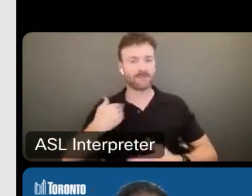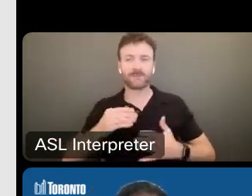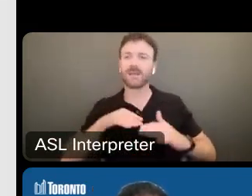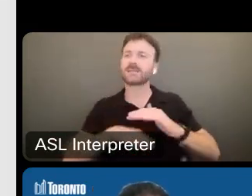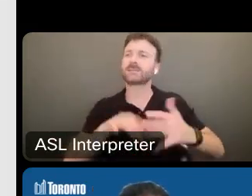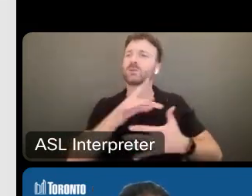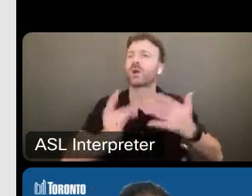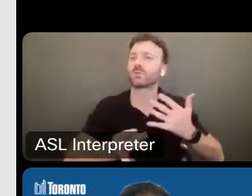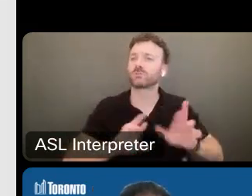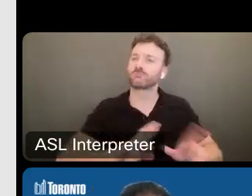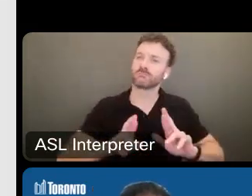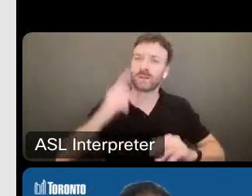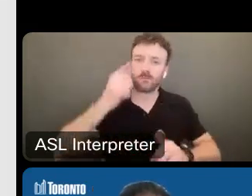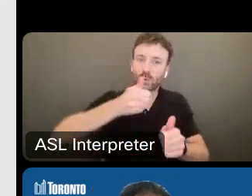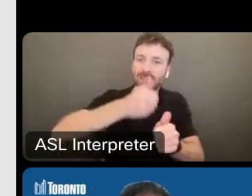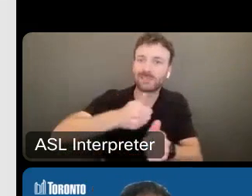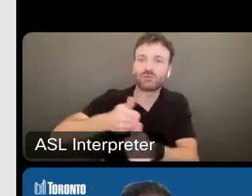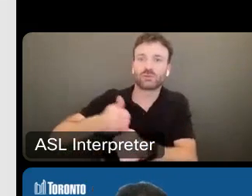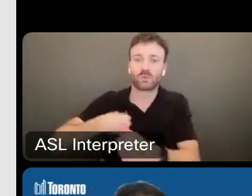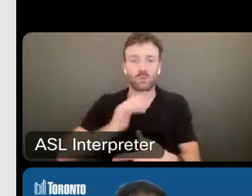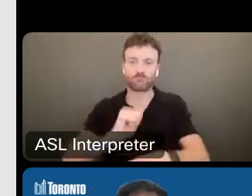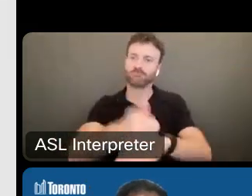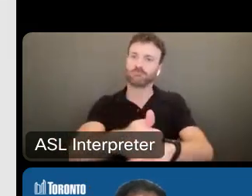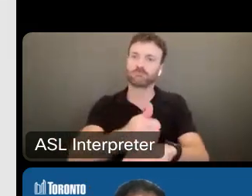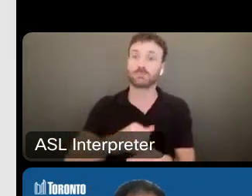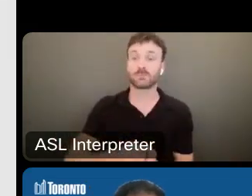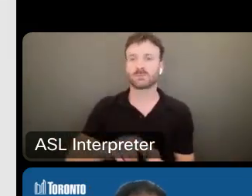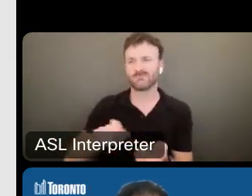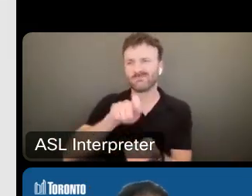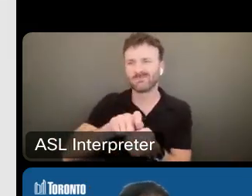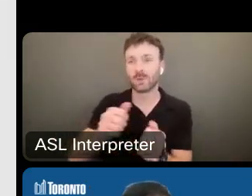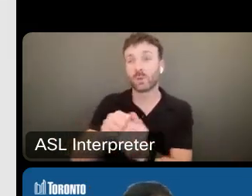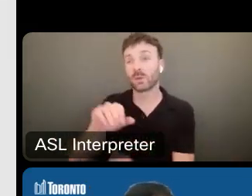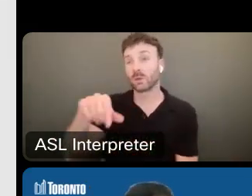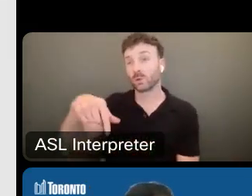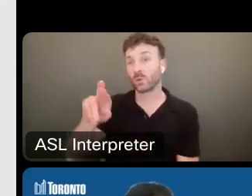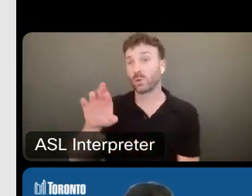for each of these different measures that we're putting out there, particularly with the QR codes approach.